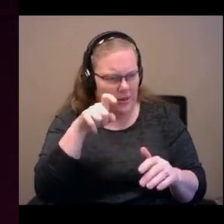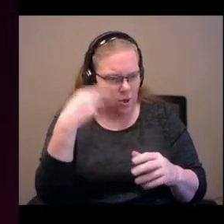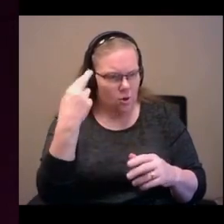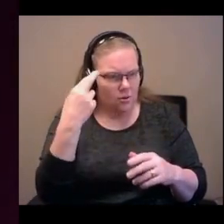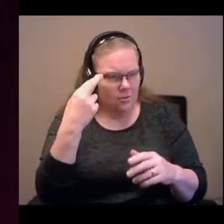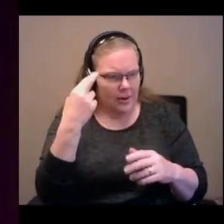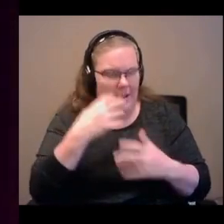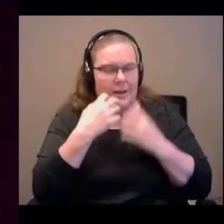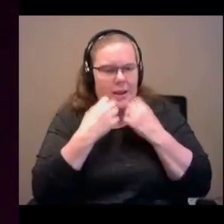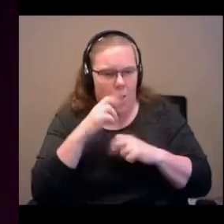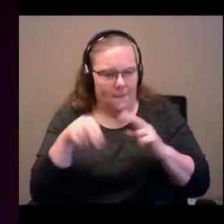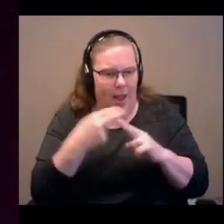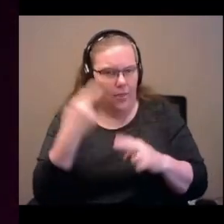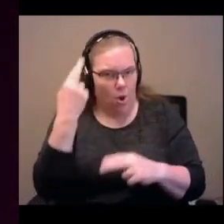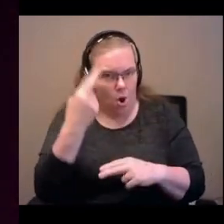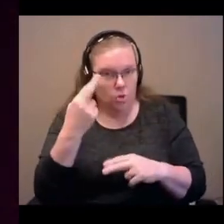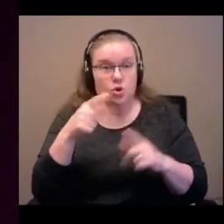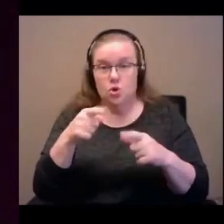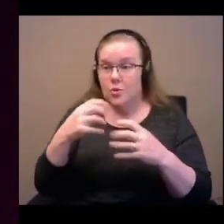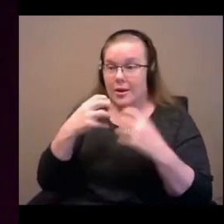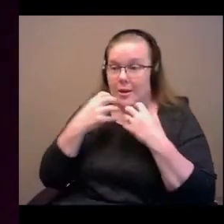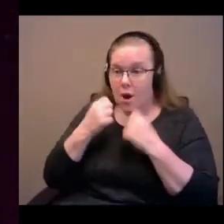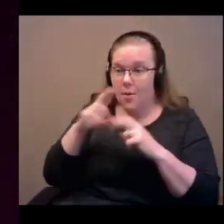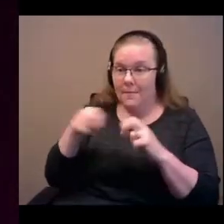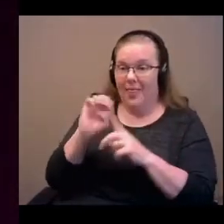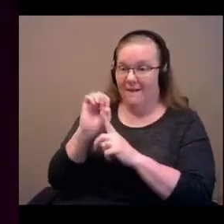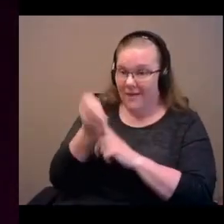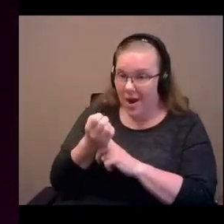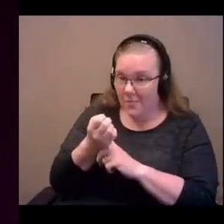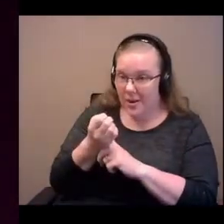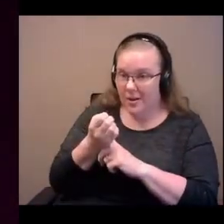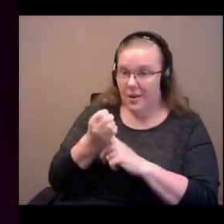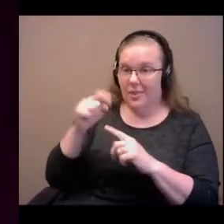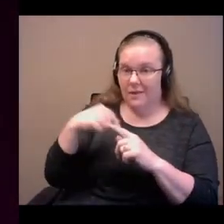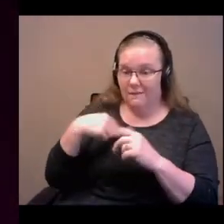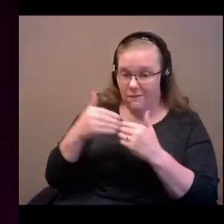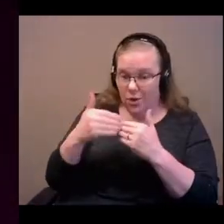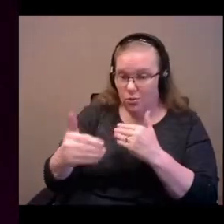“Do you care about the environment? Do you care about the future of this community? Do you think